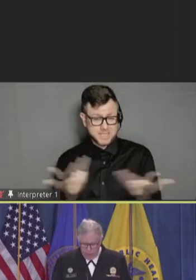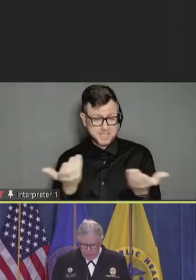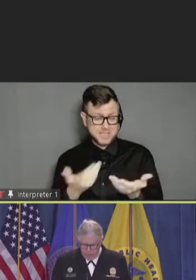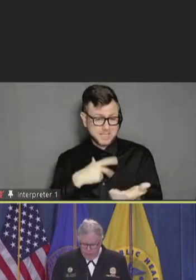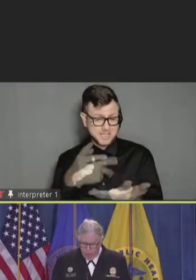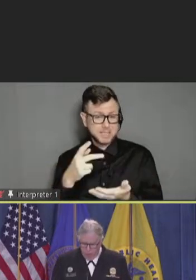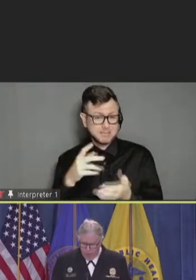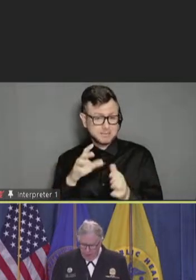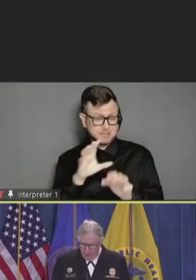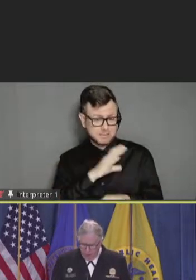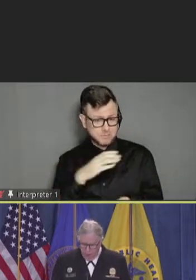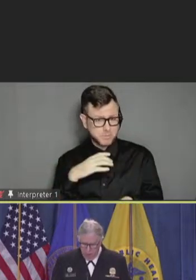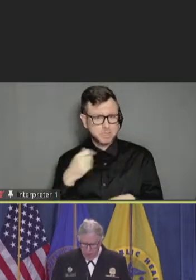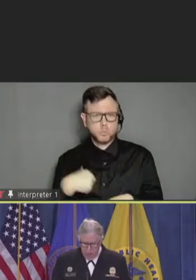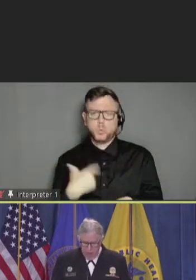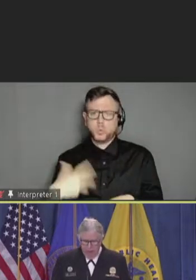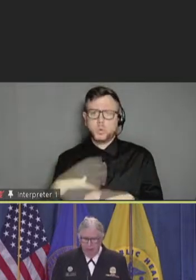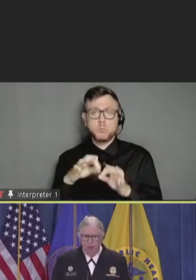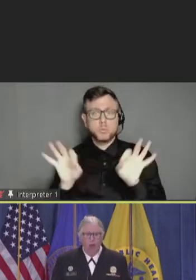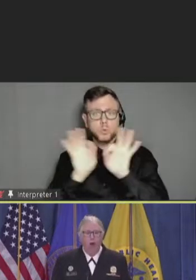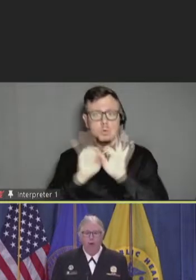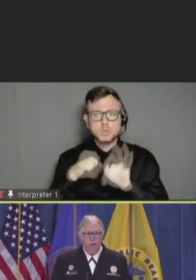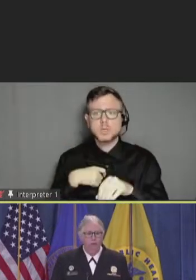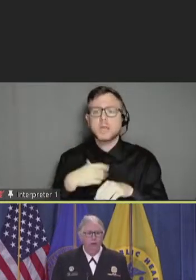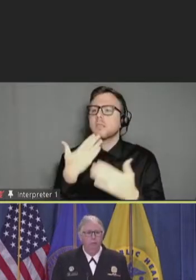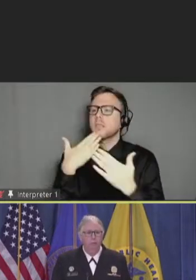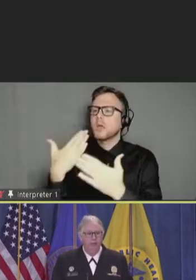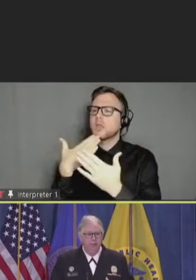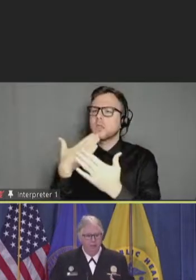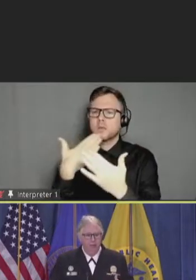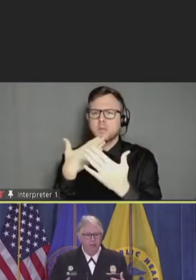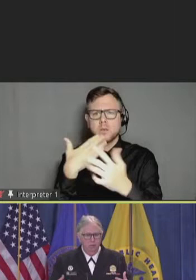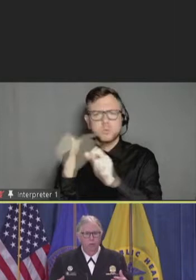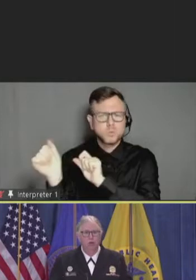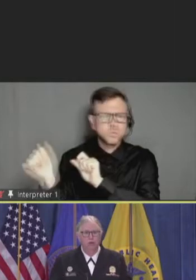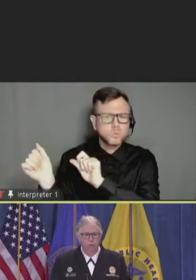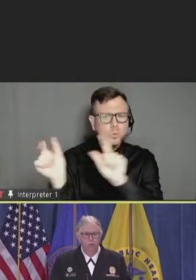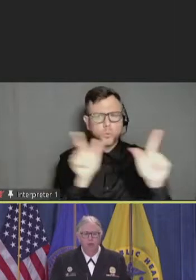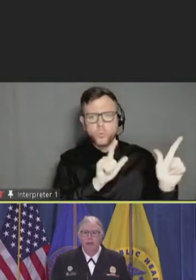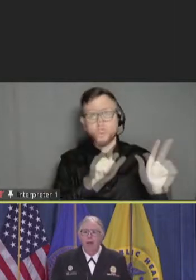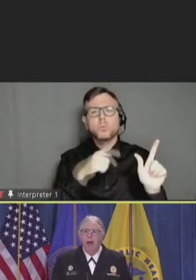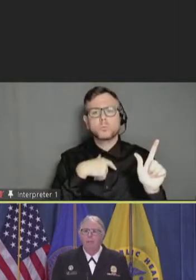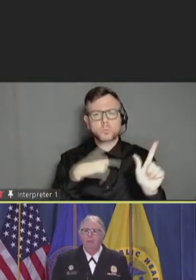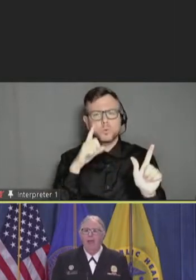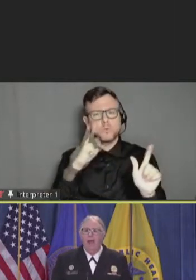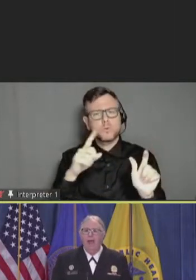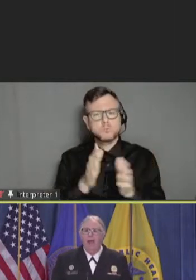And I want to thank you all for helping us see the work through.